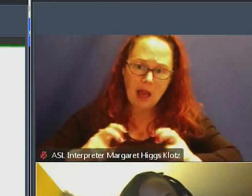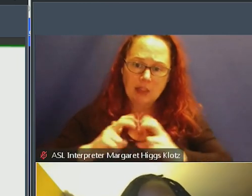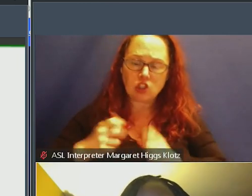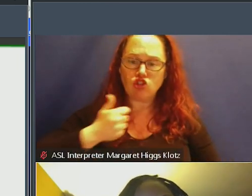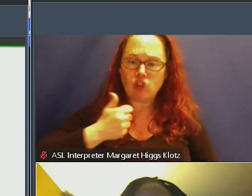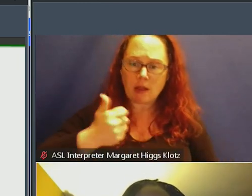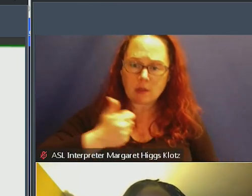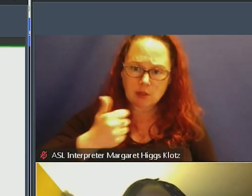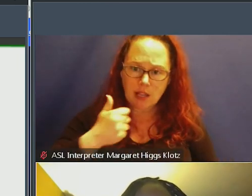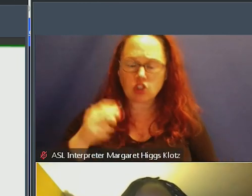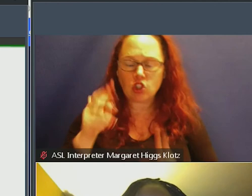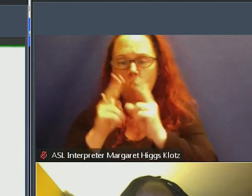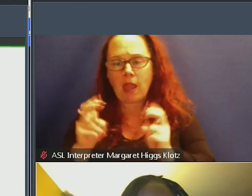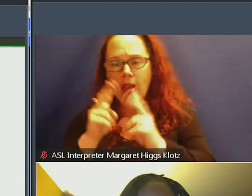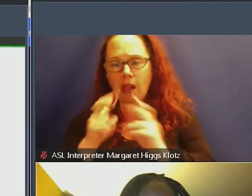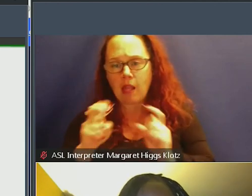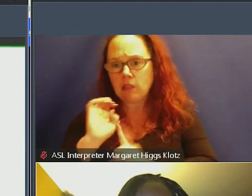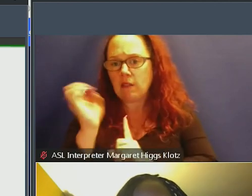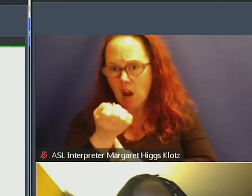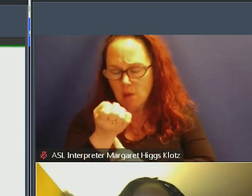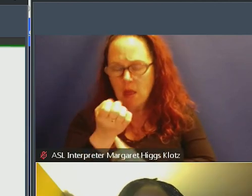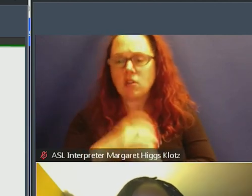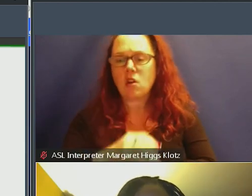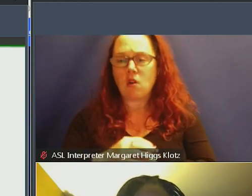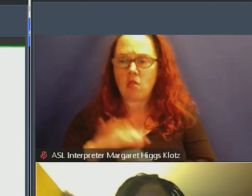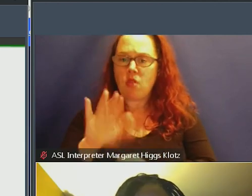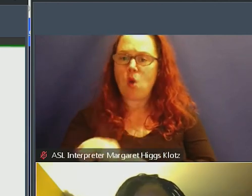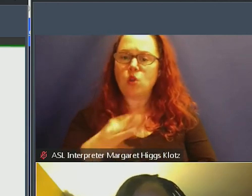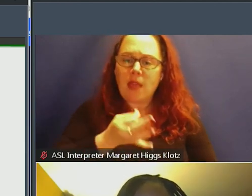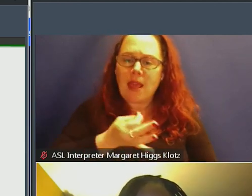That is, those are the areas of expertise that the planning department has,